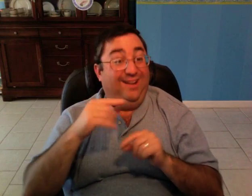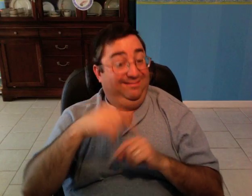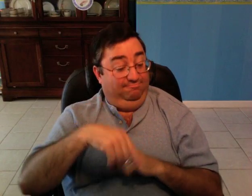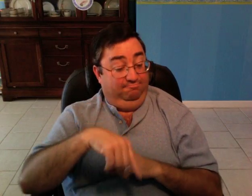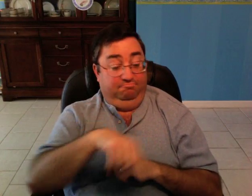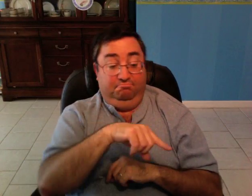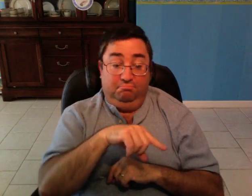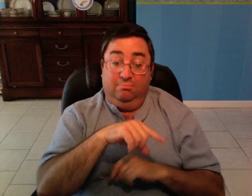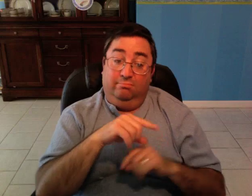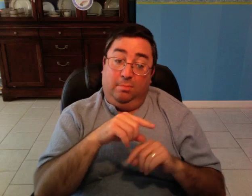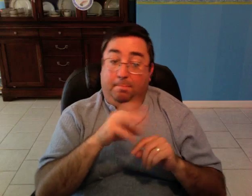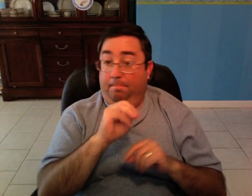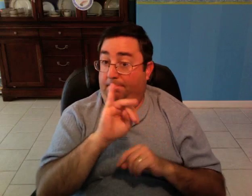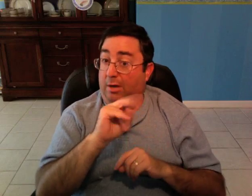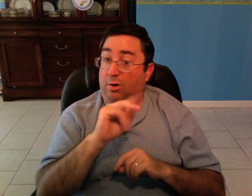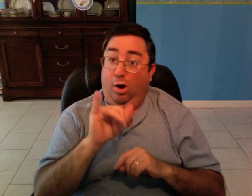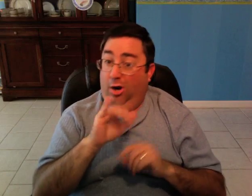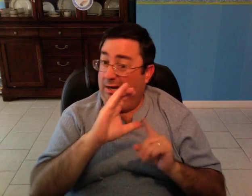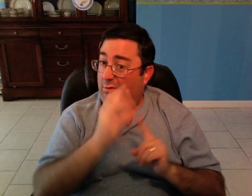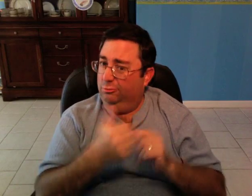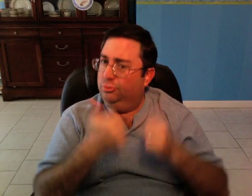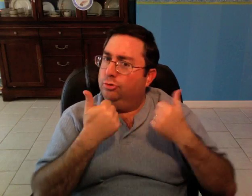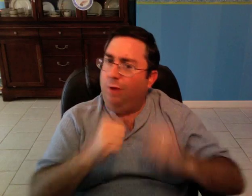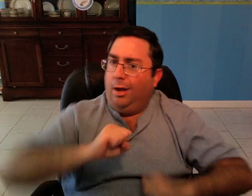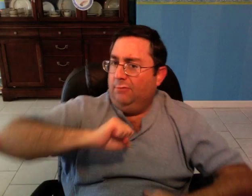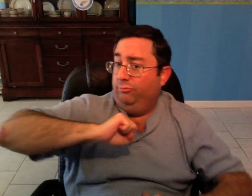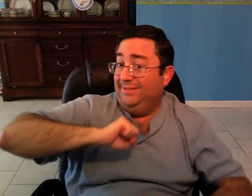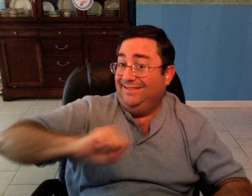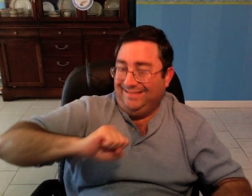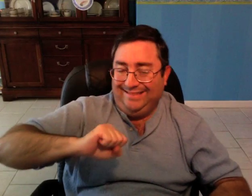But when minority groups try to resist